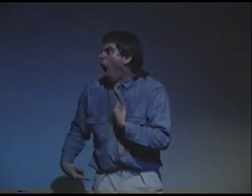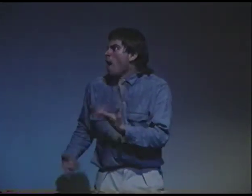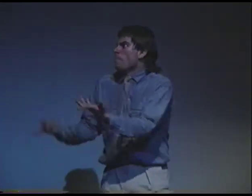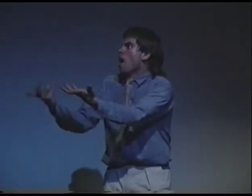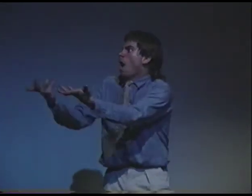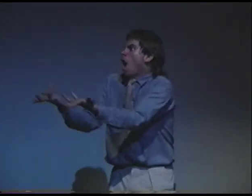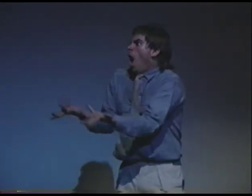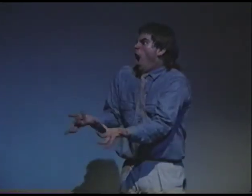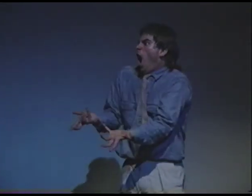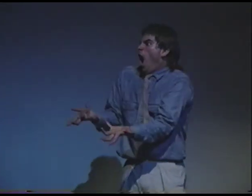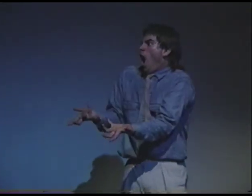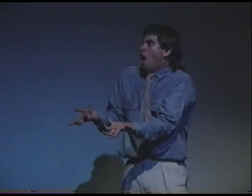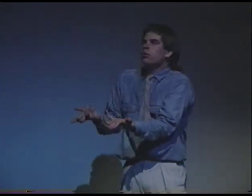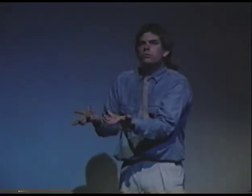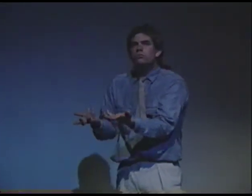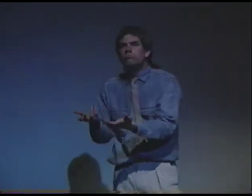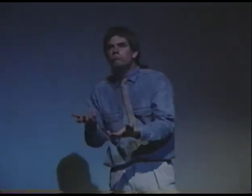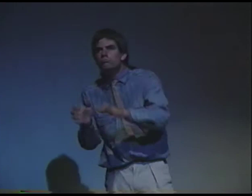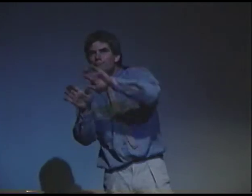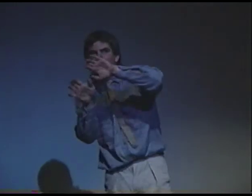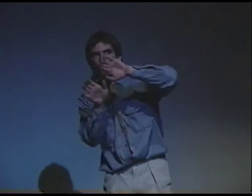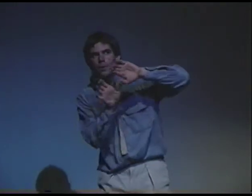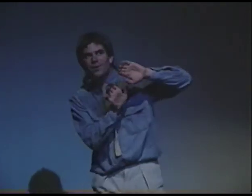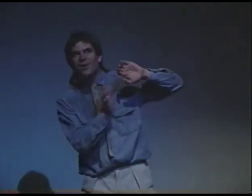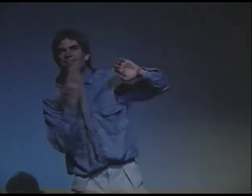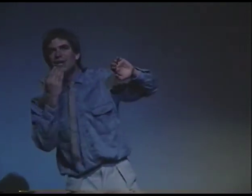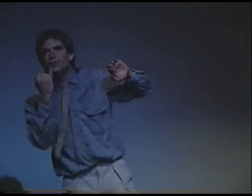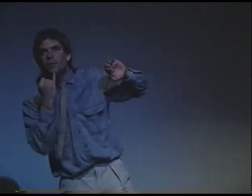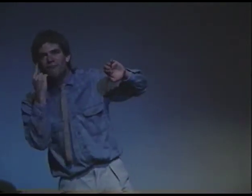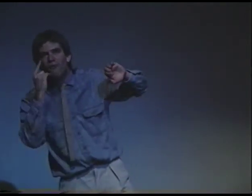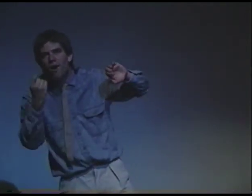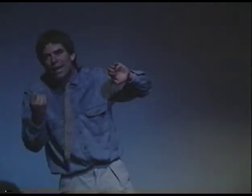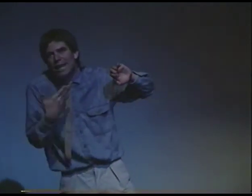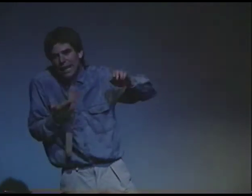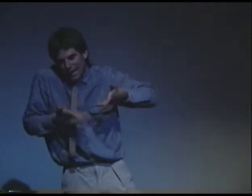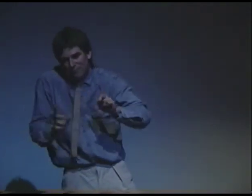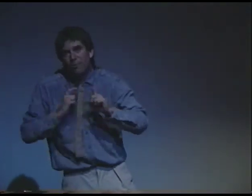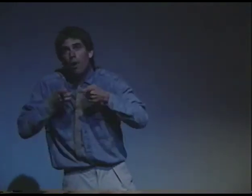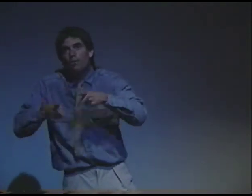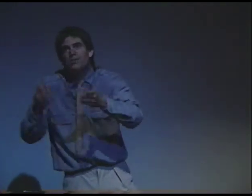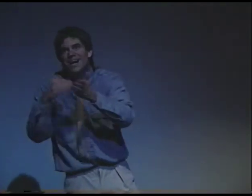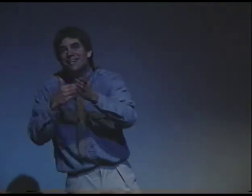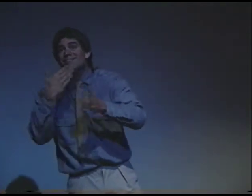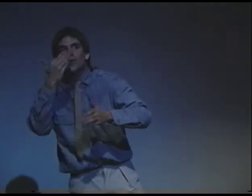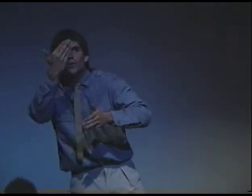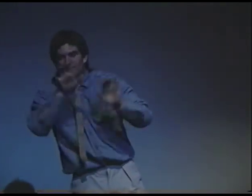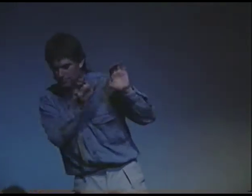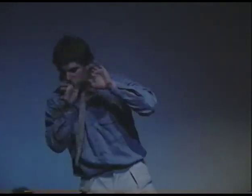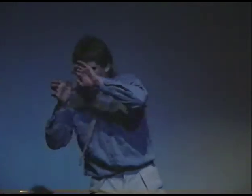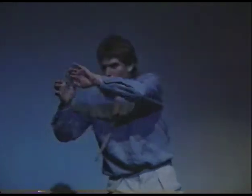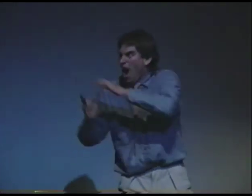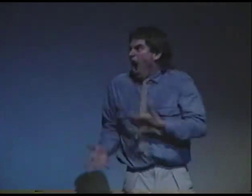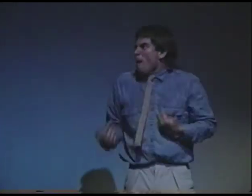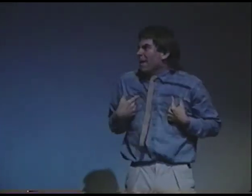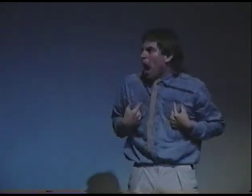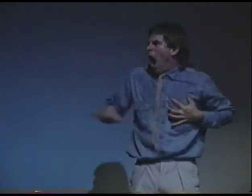The hearing community? [FRANTIC SOUND] By the way, thanks, Jim, for giving me the opportunity again.